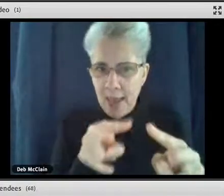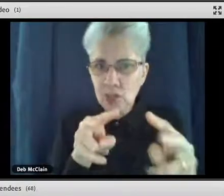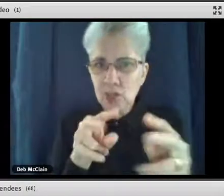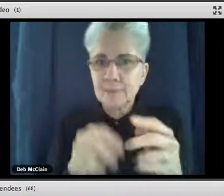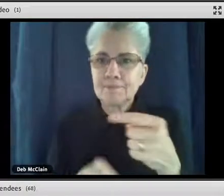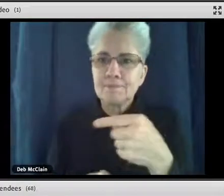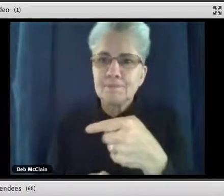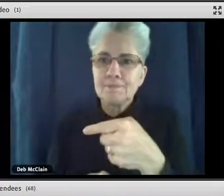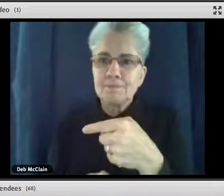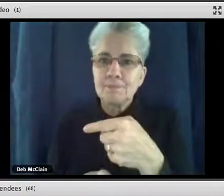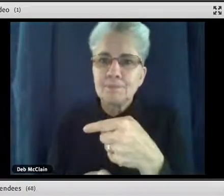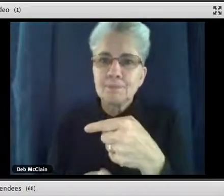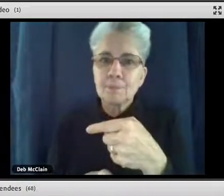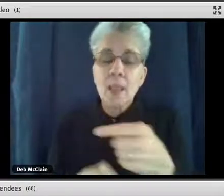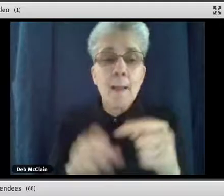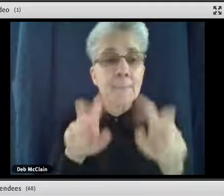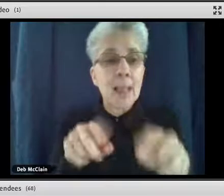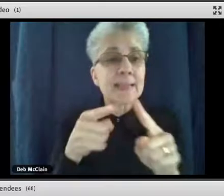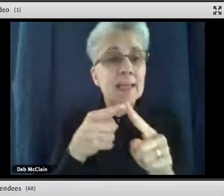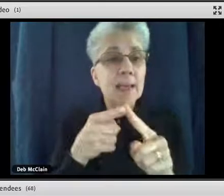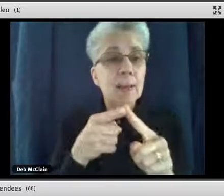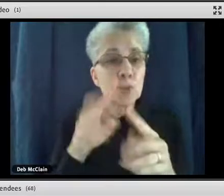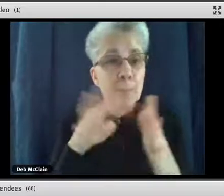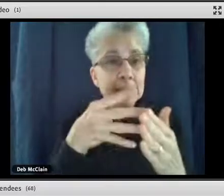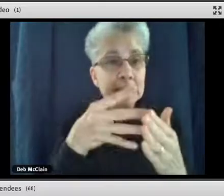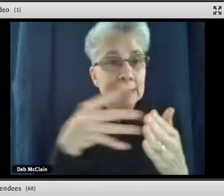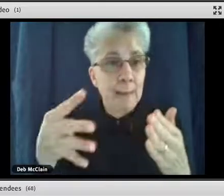I want to take that information that we just talked about